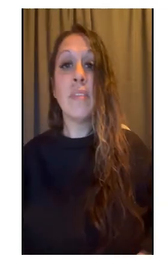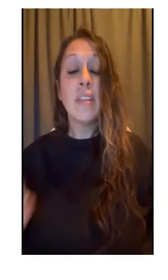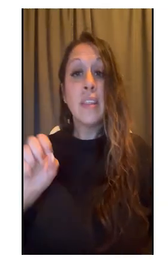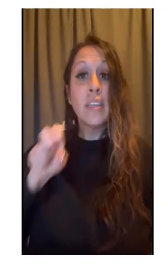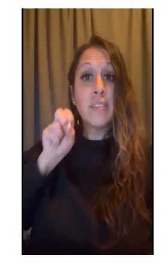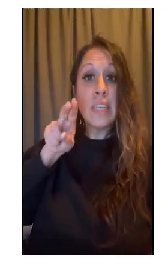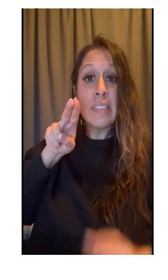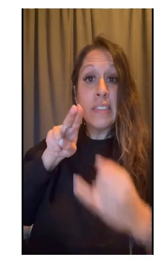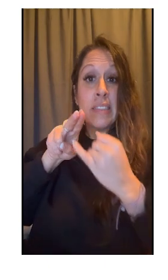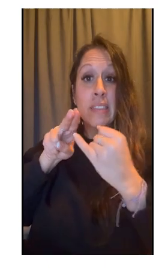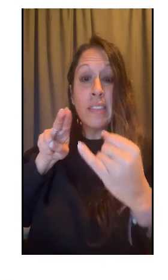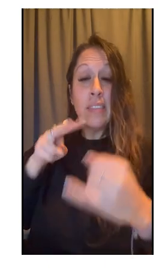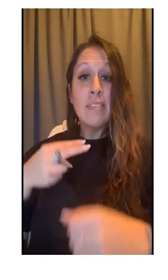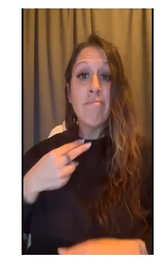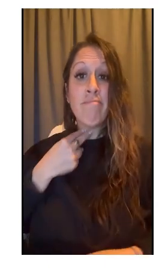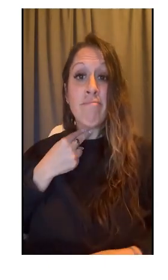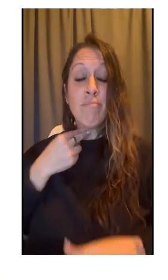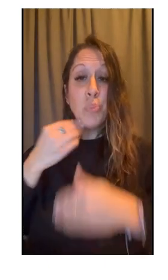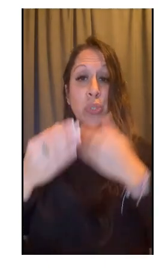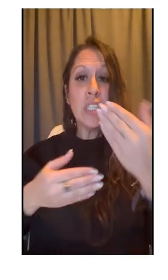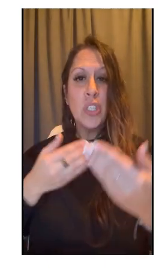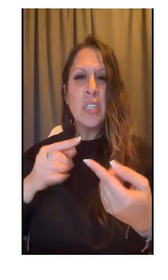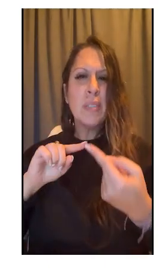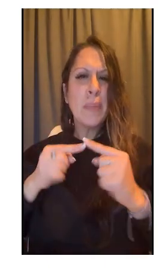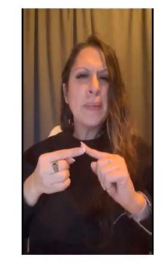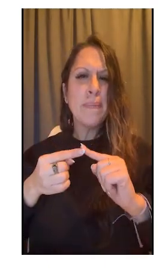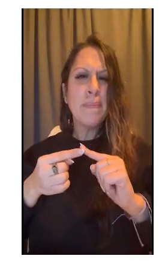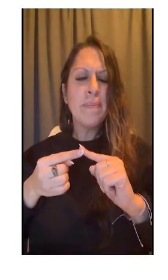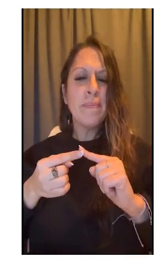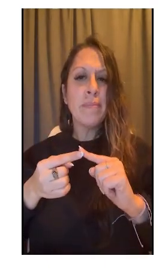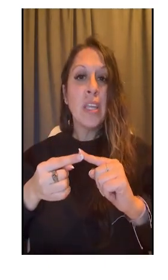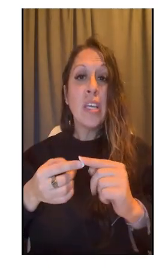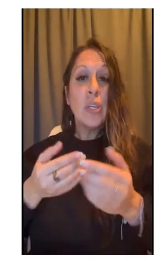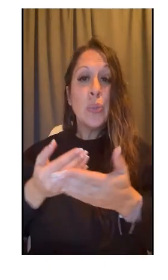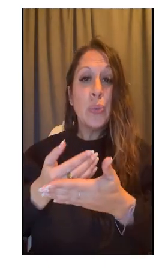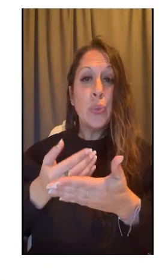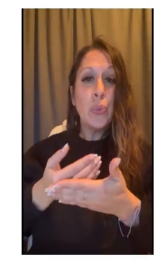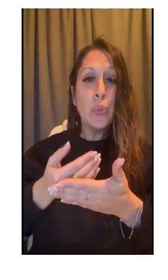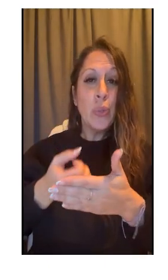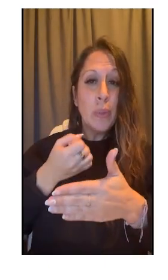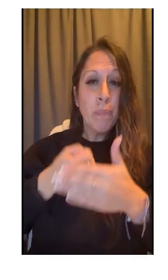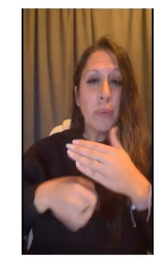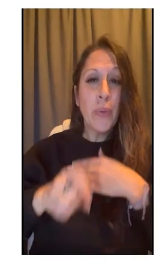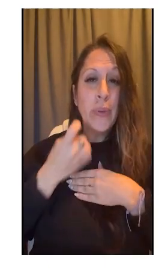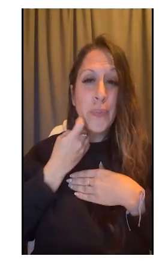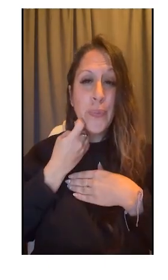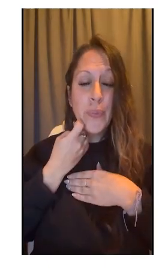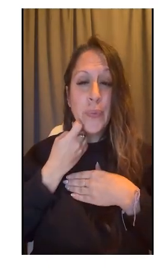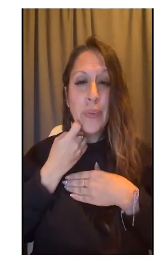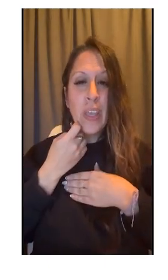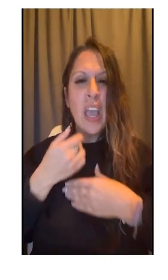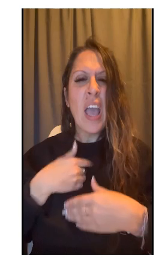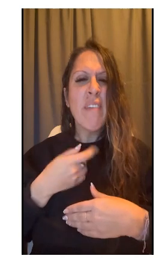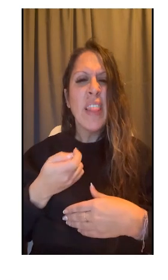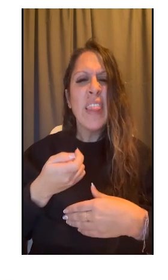the tongue type procedure is painful. Afterward, newborn babies and calmer babies tend to have very little fussiness,